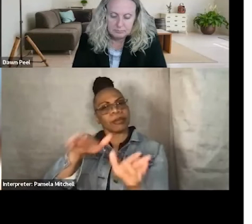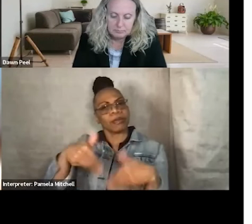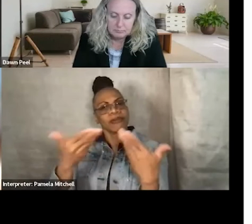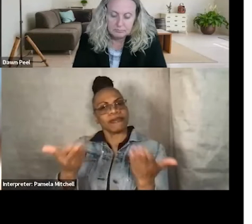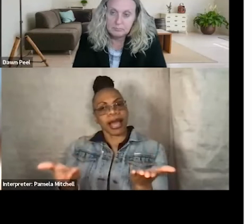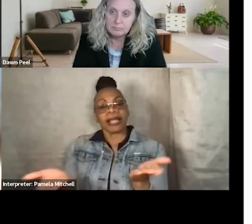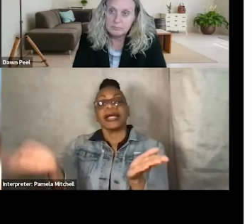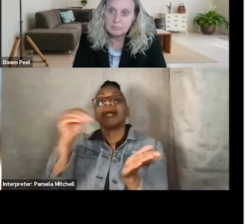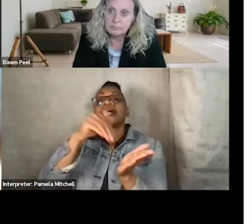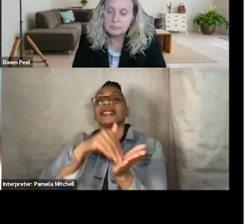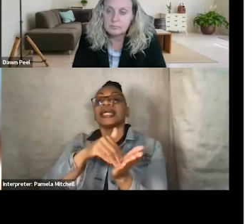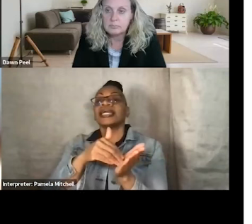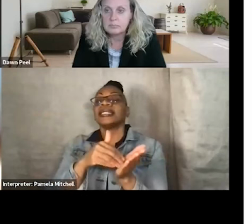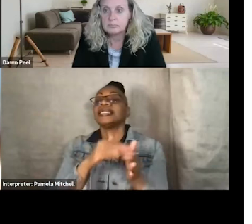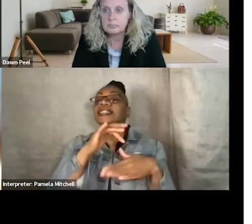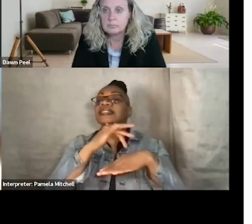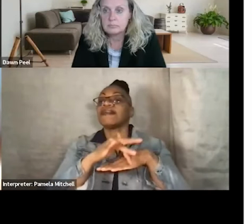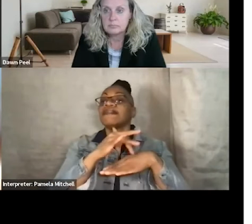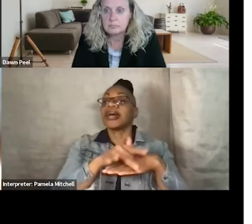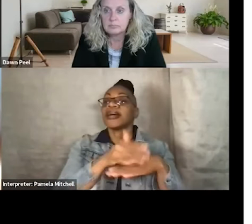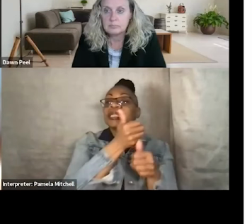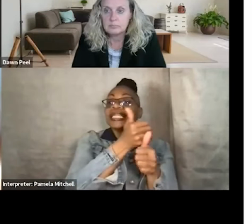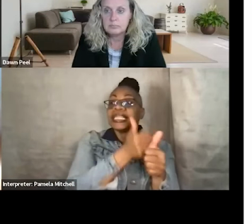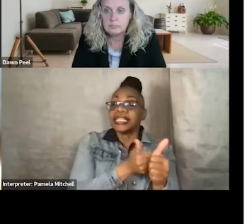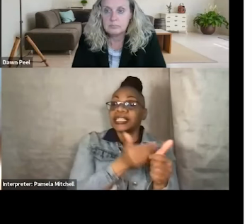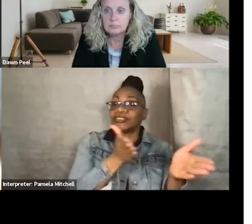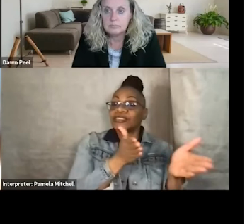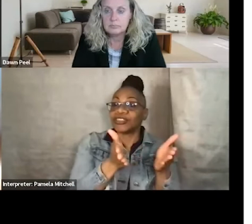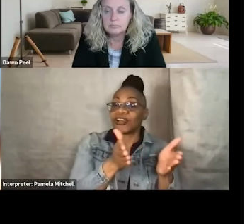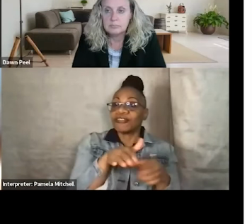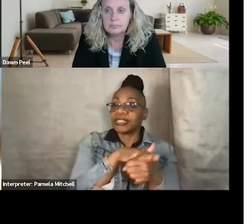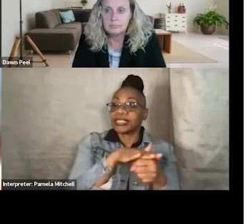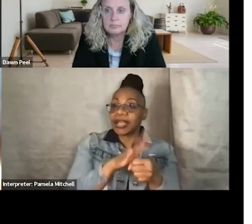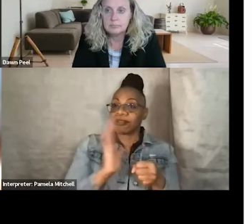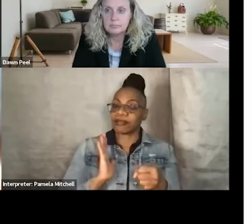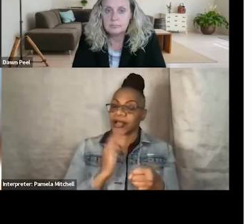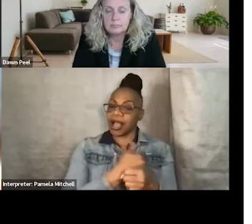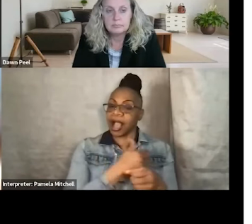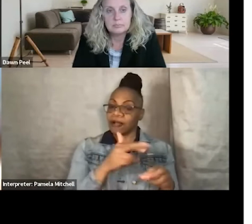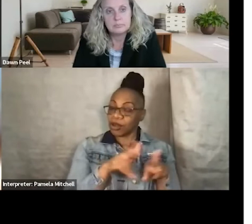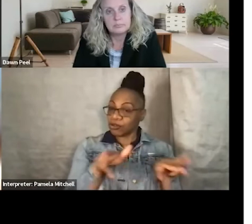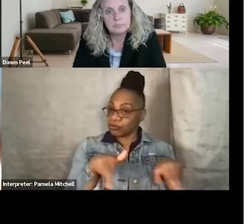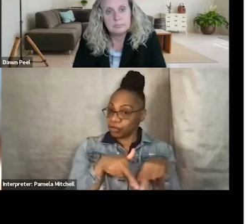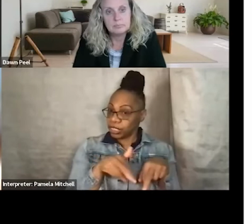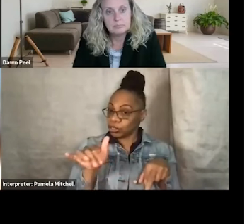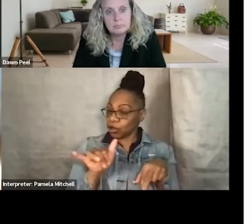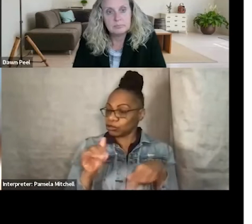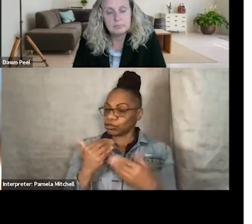in every service area in our region. We also have a minimum of two-person teams,